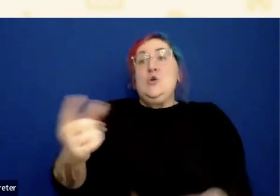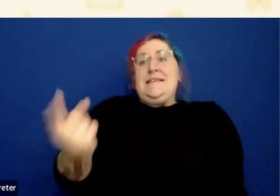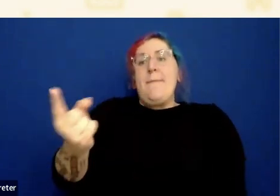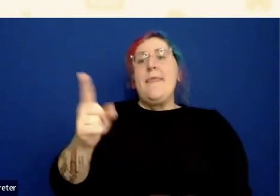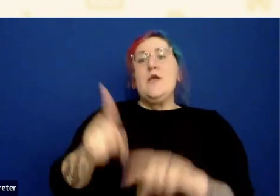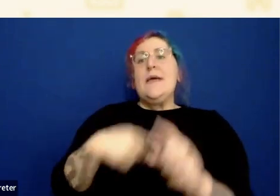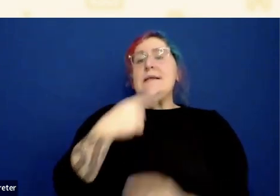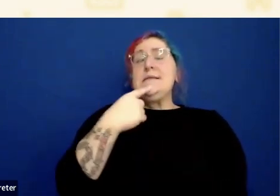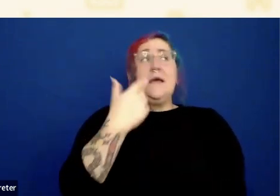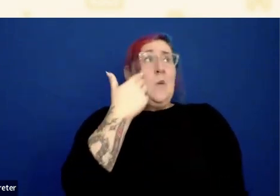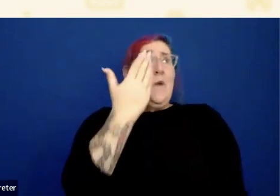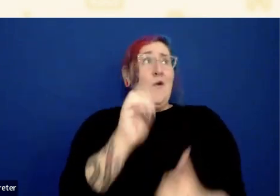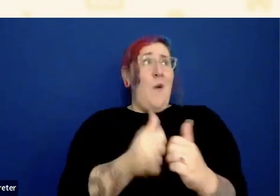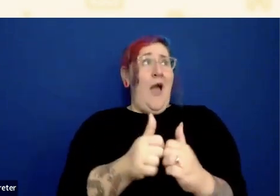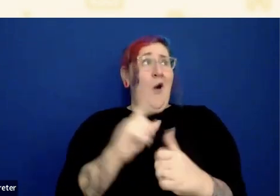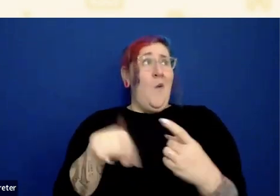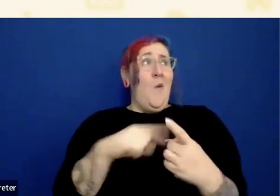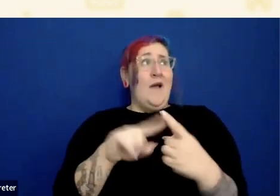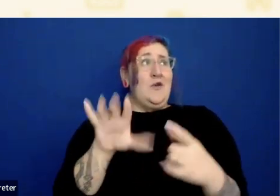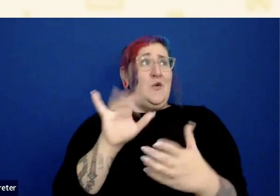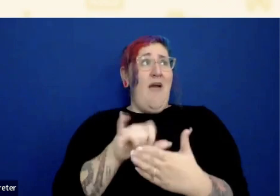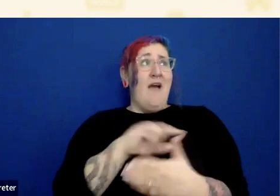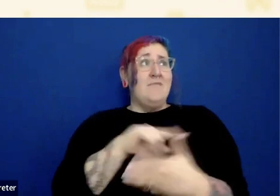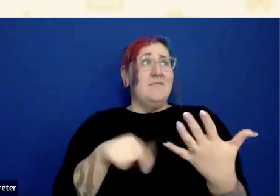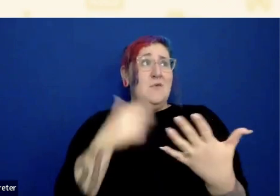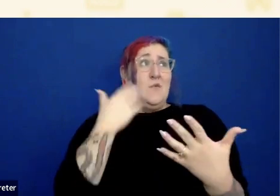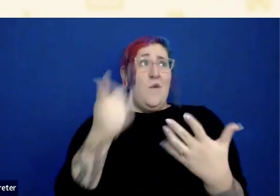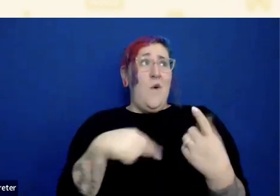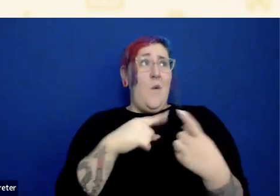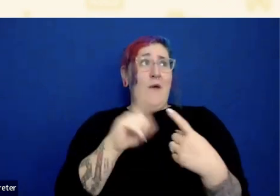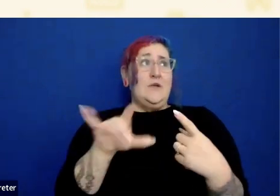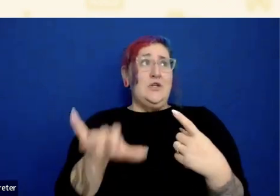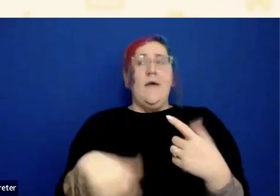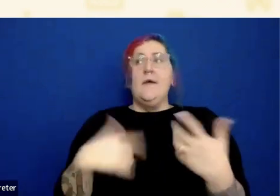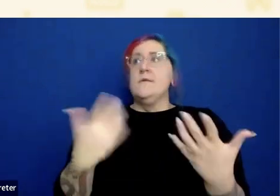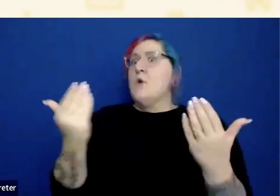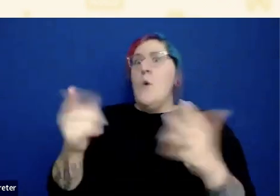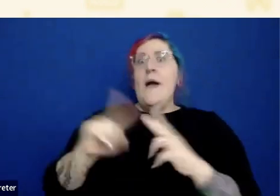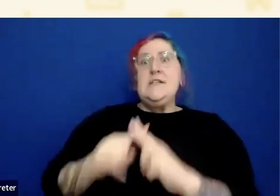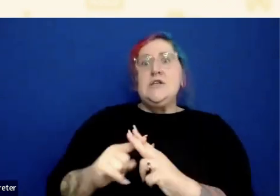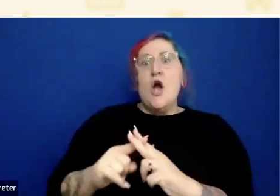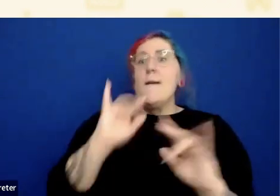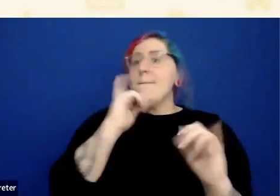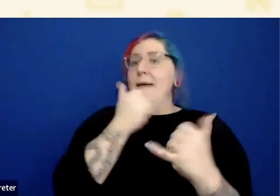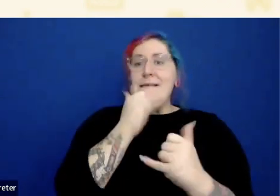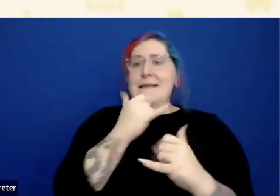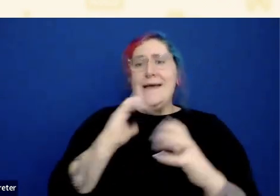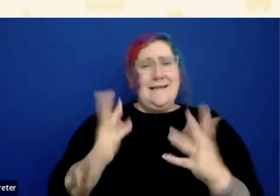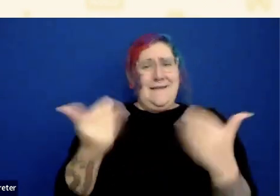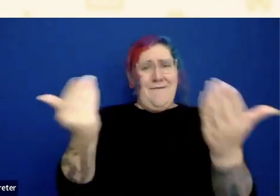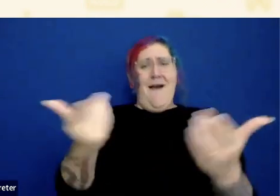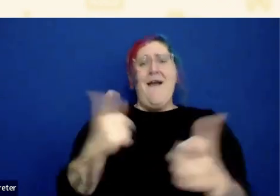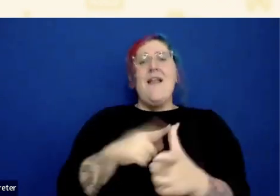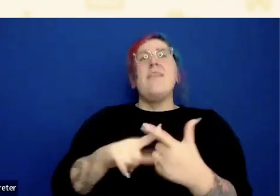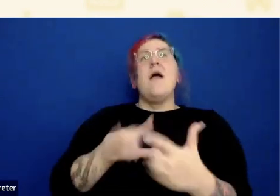where to go, or We don't know how to start. Just start somewhere, and then make mistakes and learn from them. Yes.